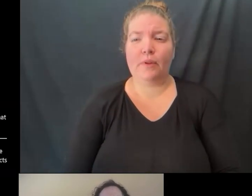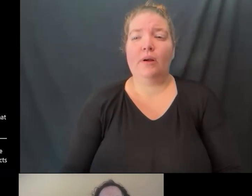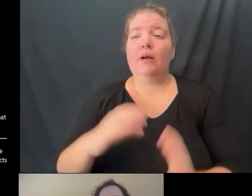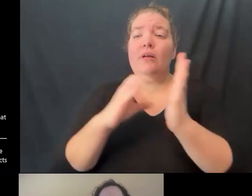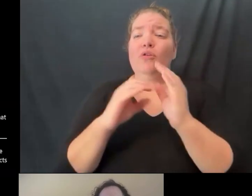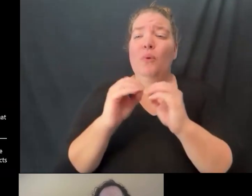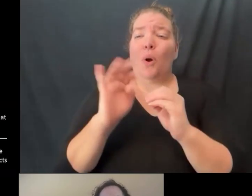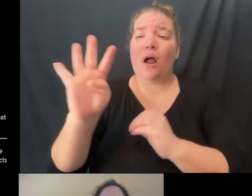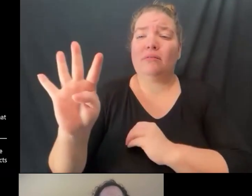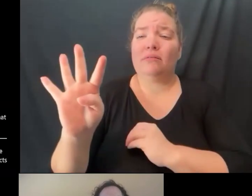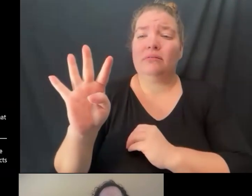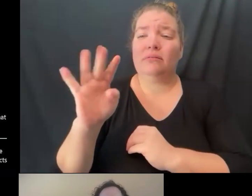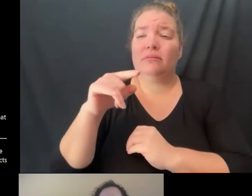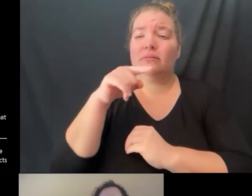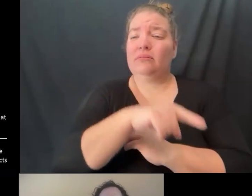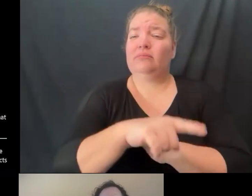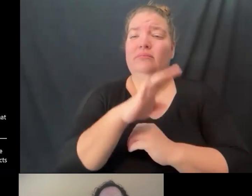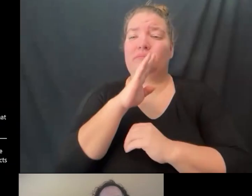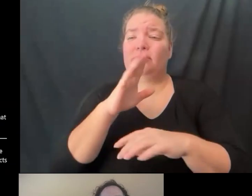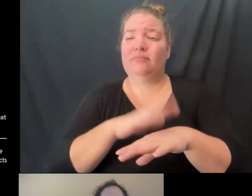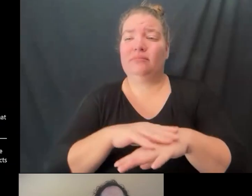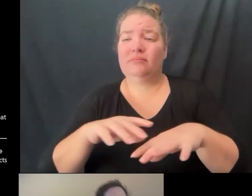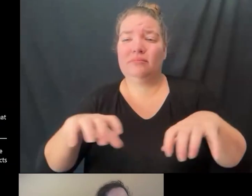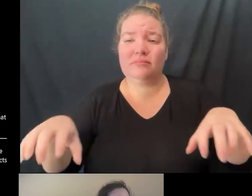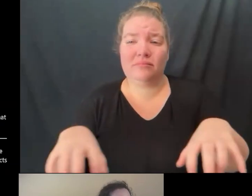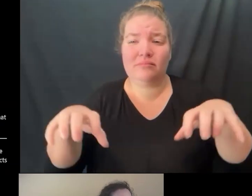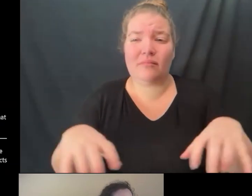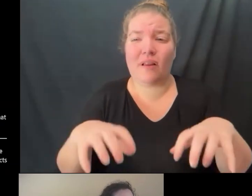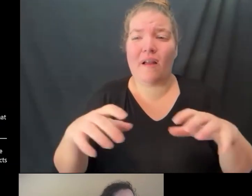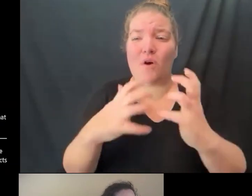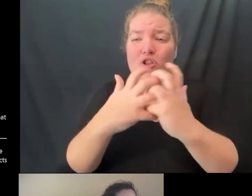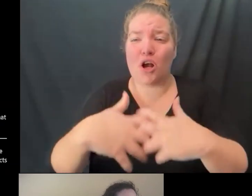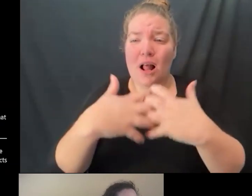that was invented for EN 301 549 called functional performance statements.